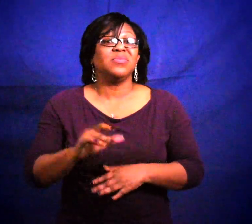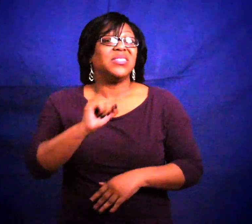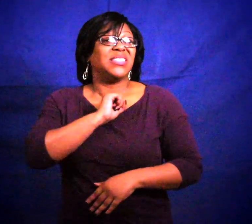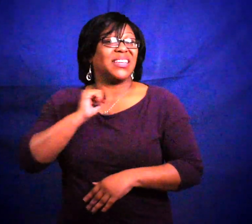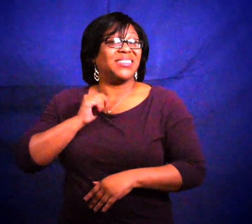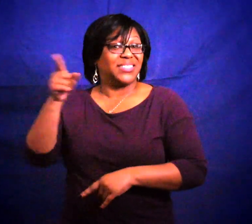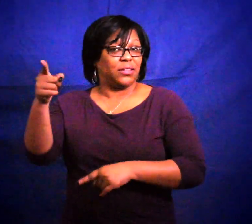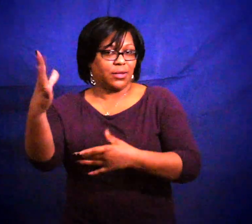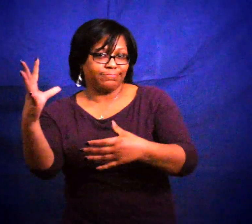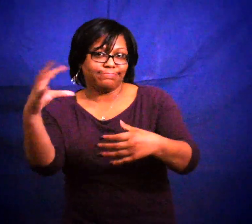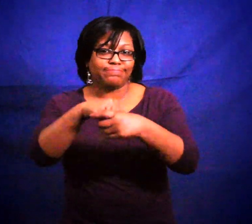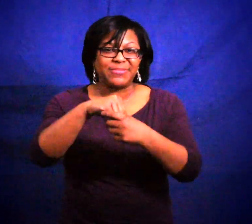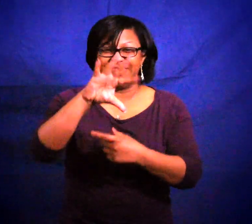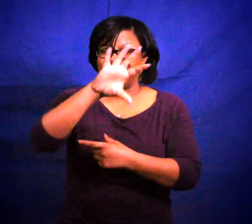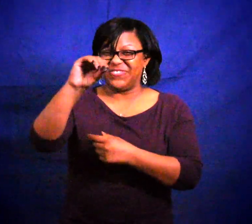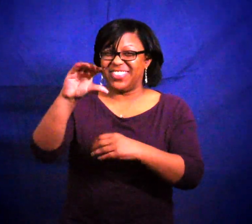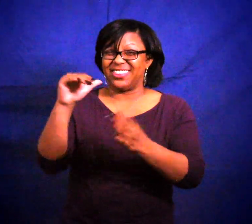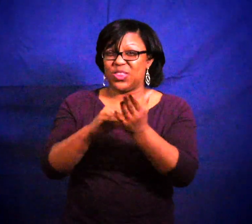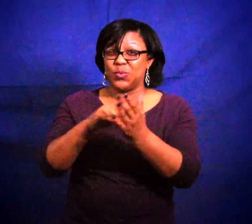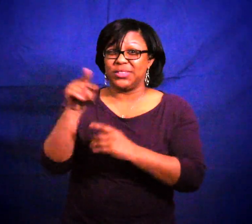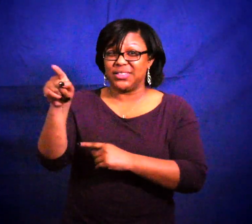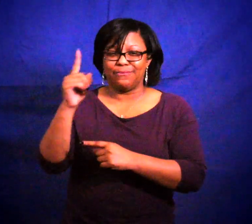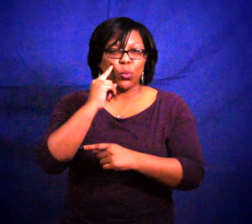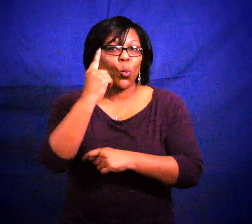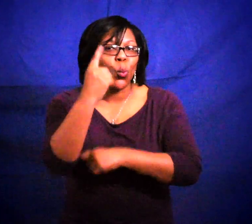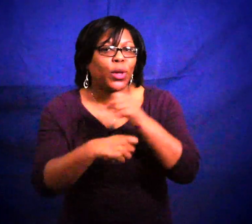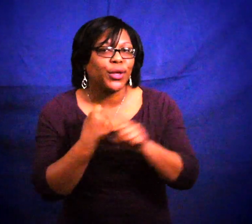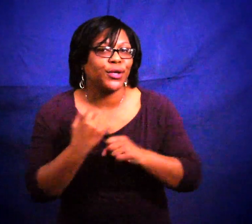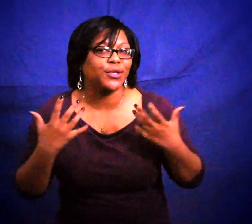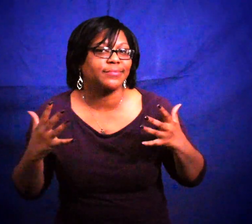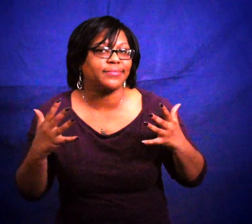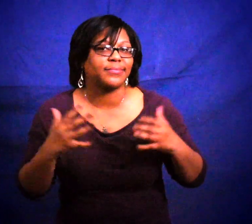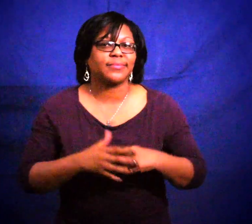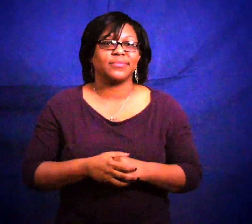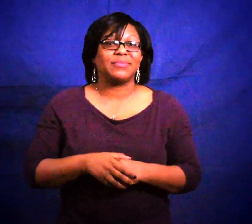The Senate included $50,000 for one year.